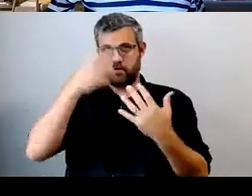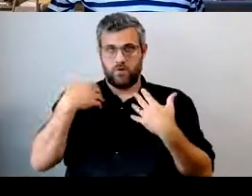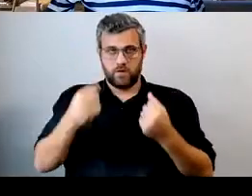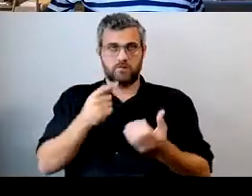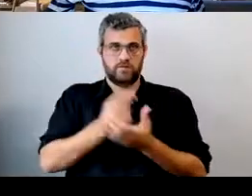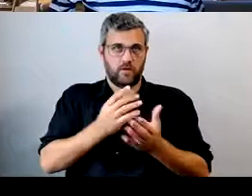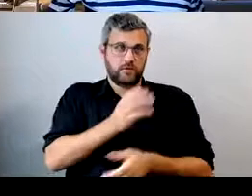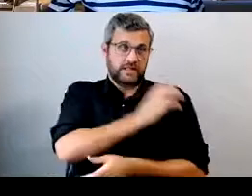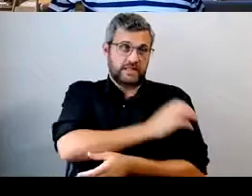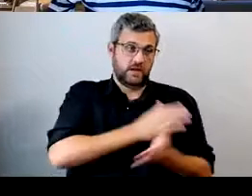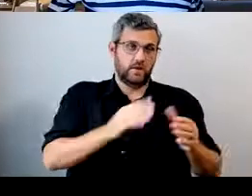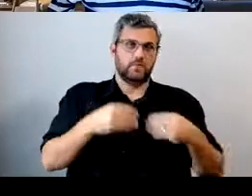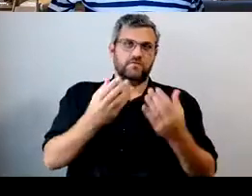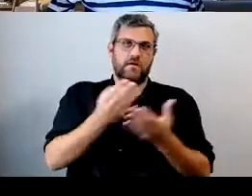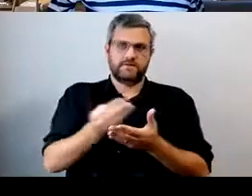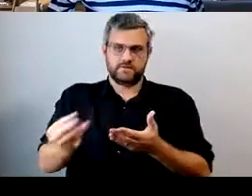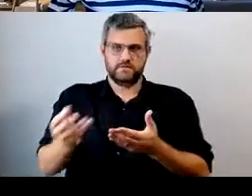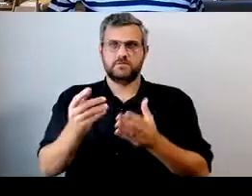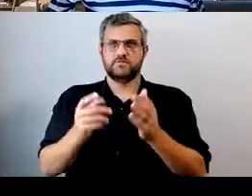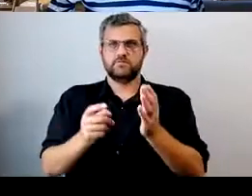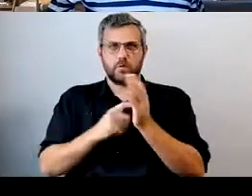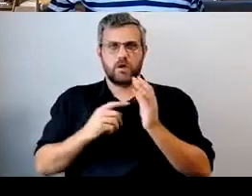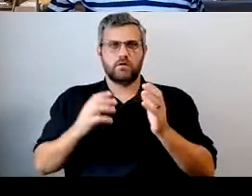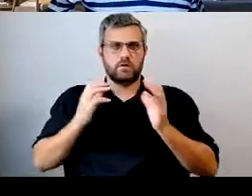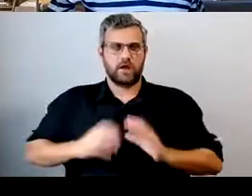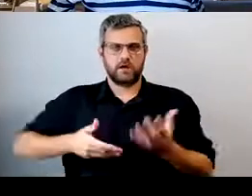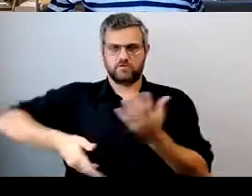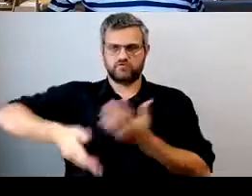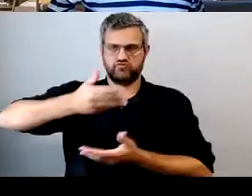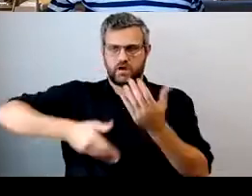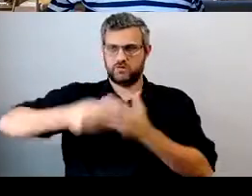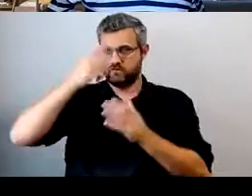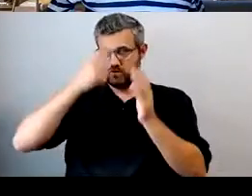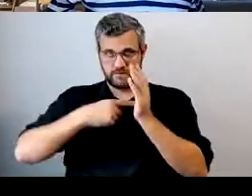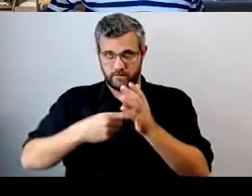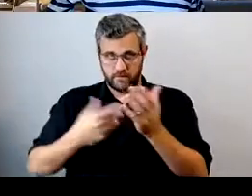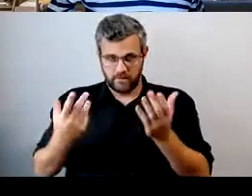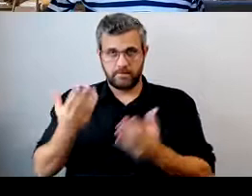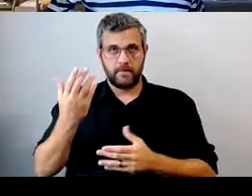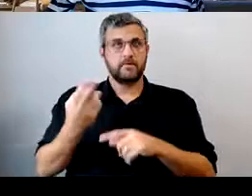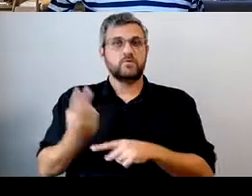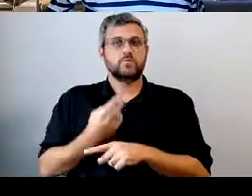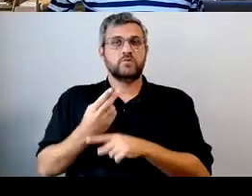materials requiring client interaction. For example, you might utilize workbooks, journals